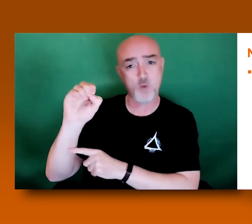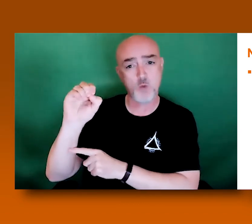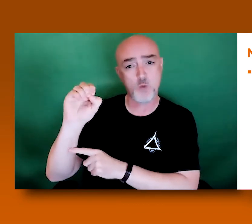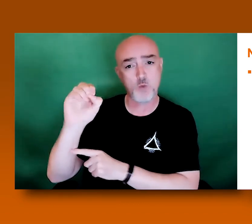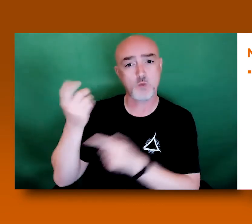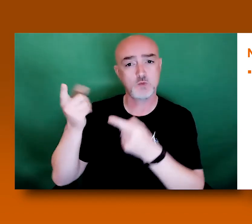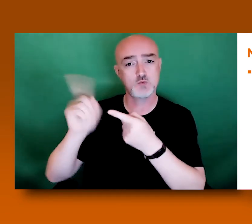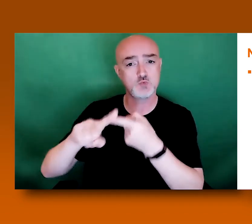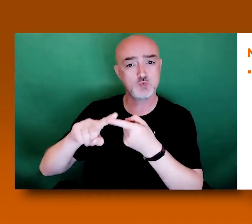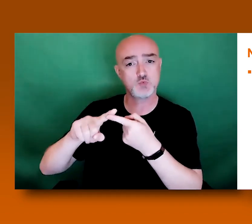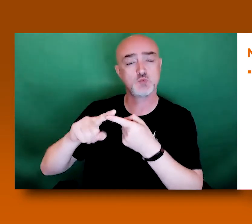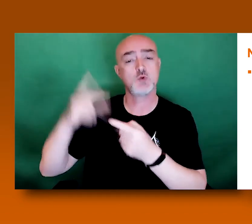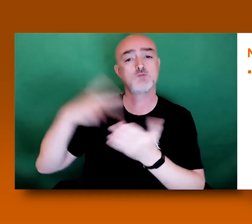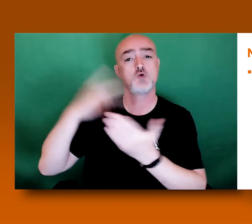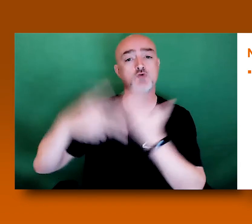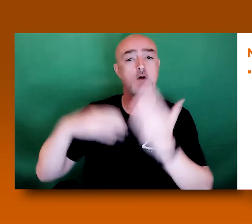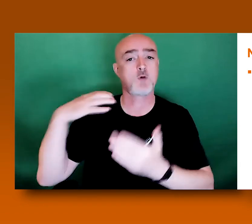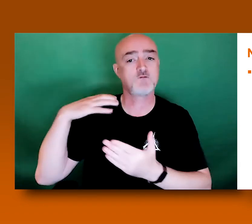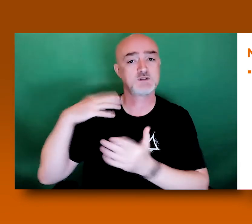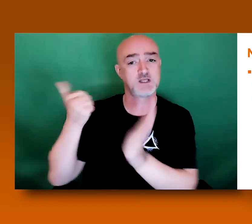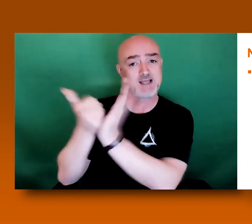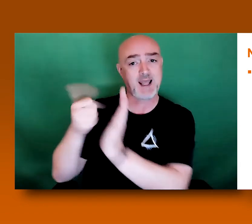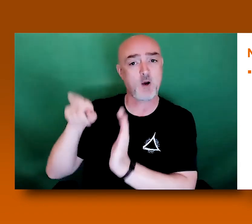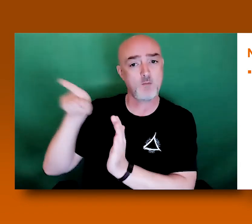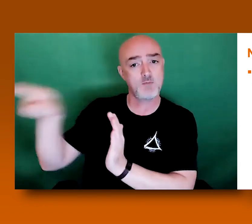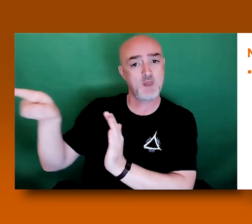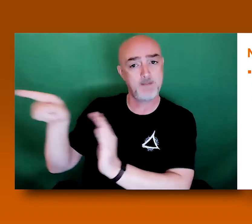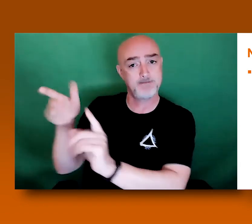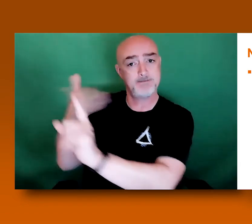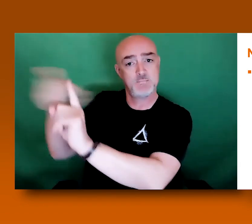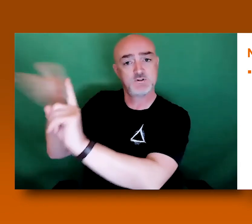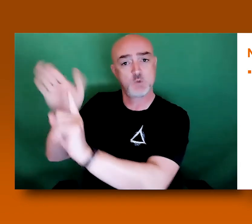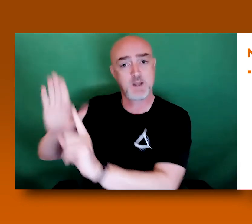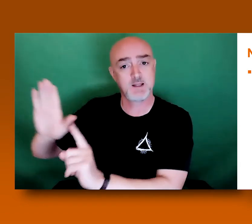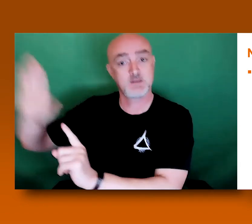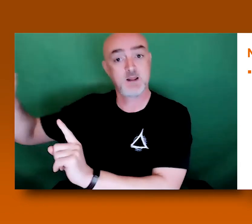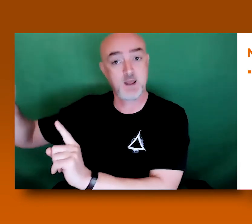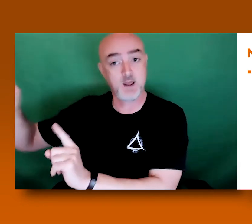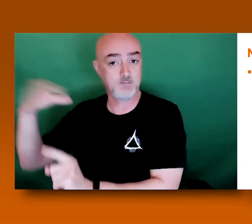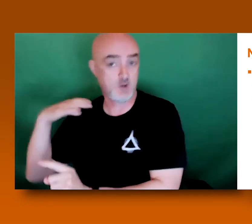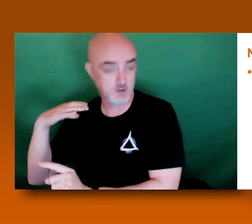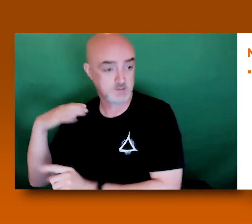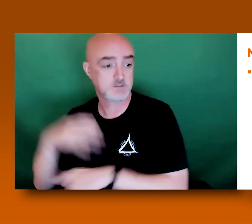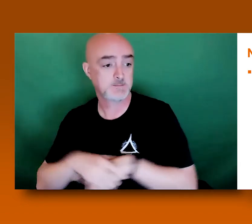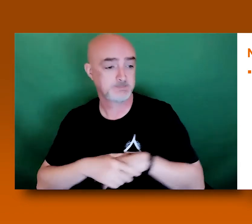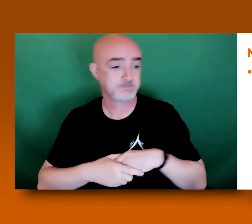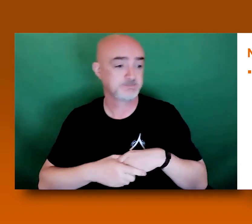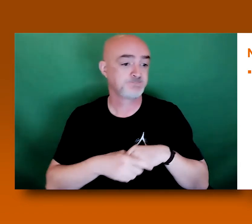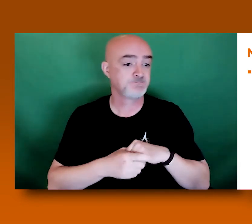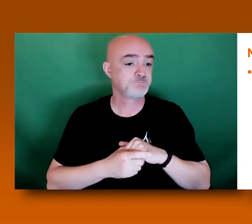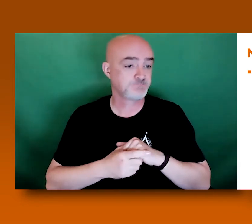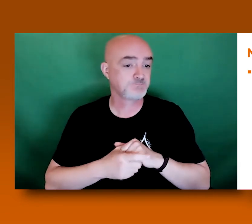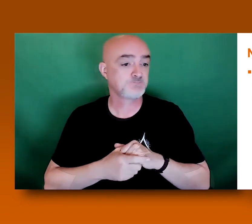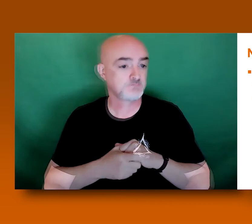providing ammo to the program officer to help sway their decision maker, their boss.